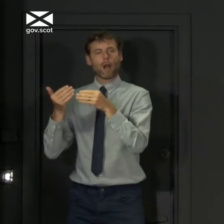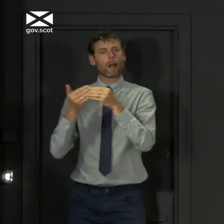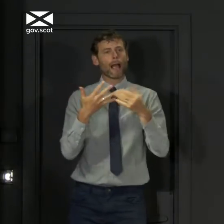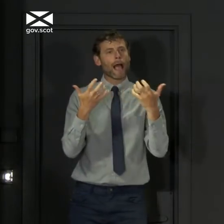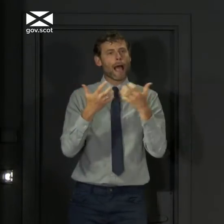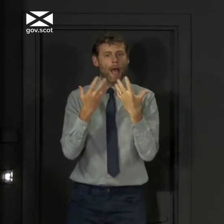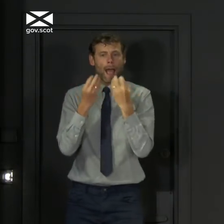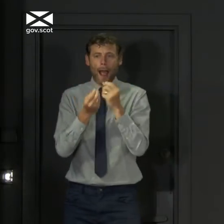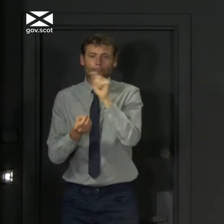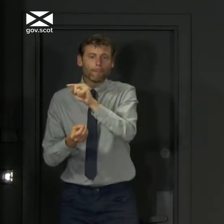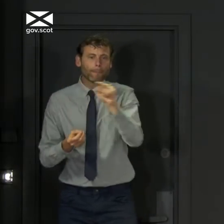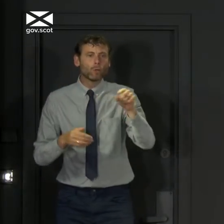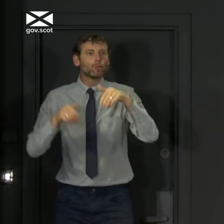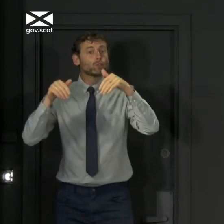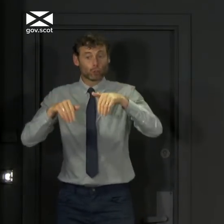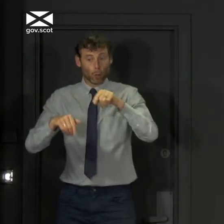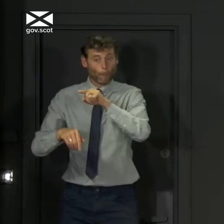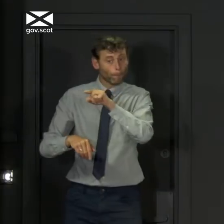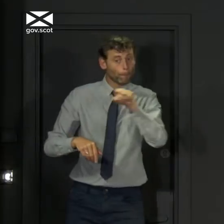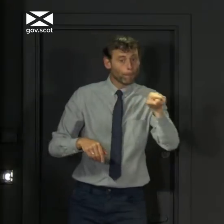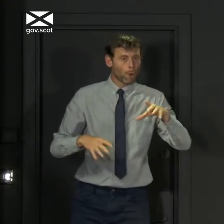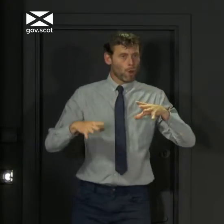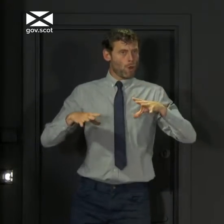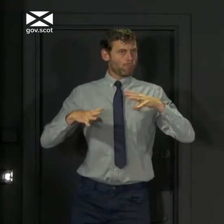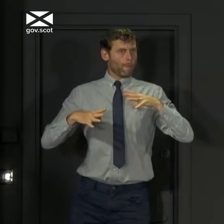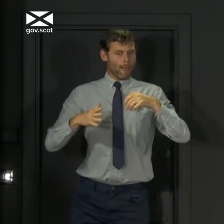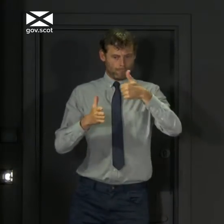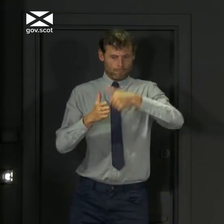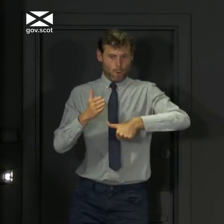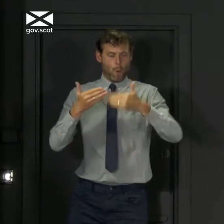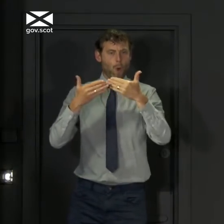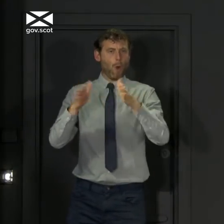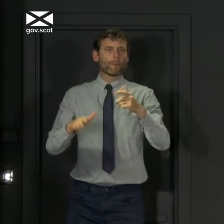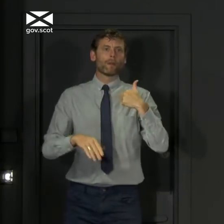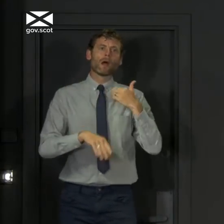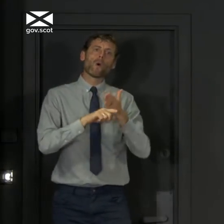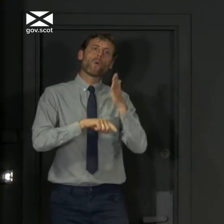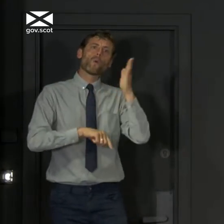This morning, I visited the New Look store at Fort Kinnaird in Edinburgh. And I saw for